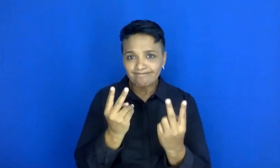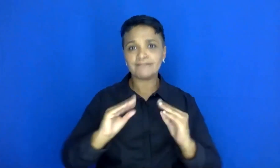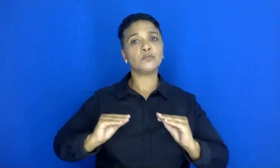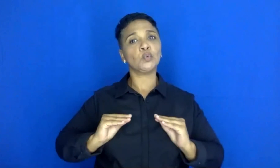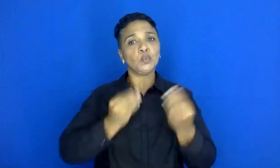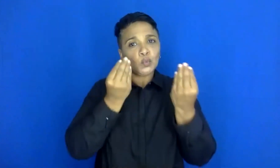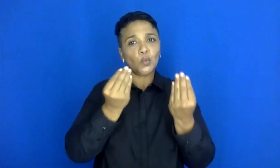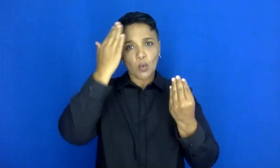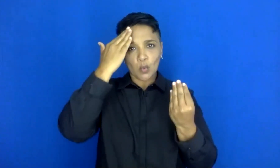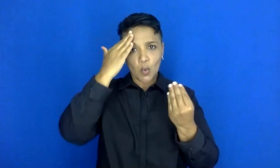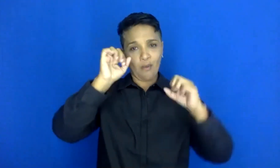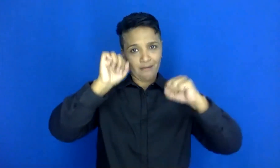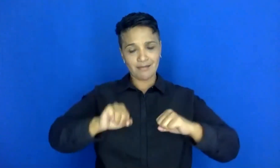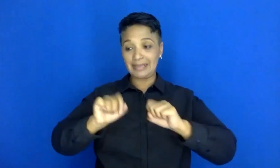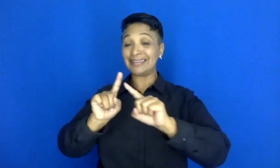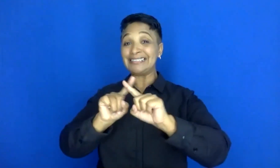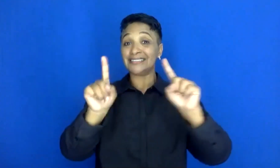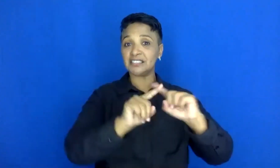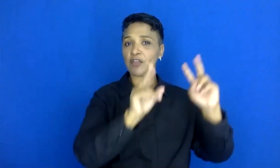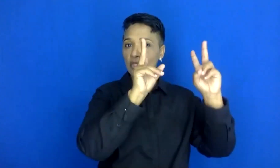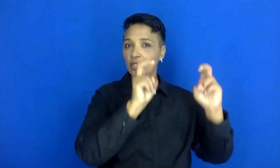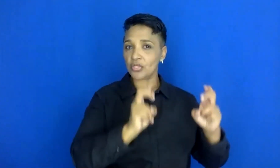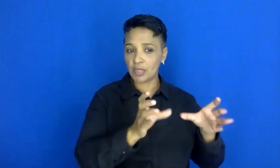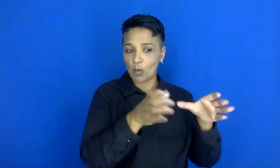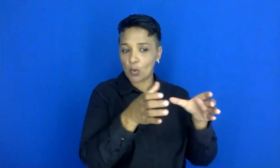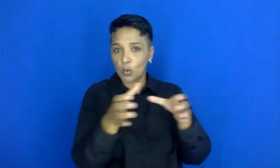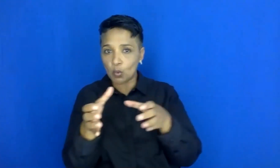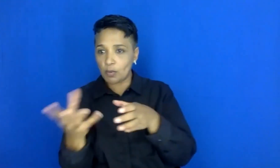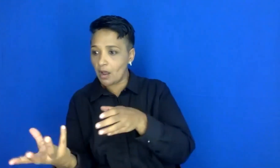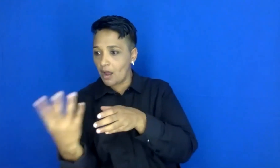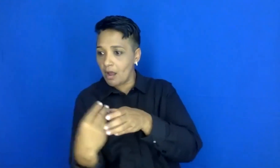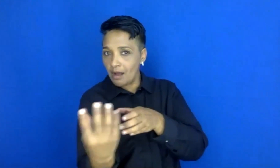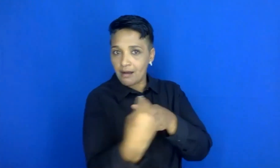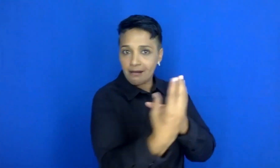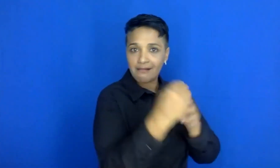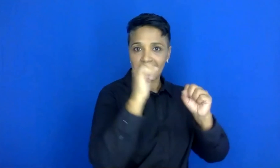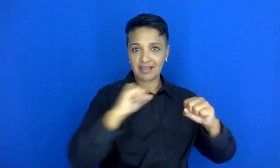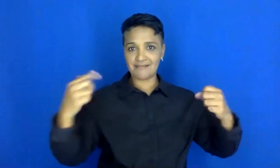other uh thematic areas and issues as well really really mainstreaming that um and then also of